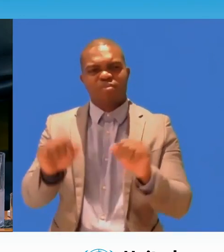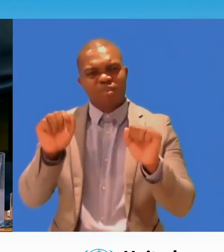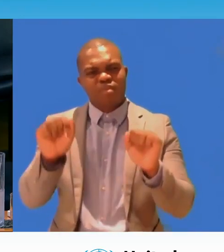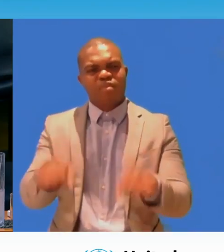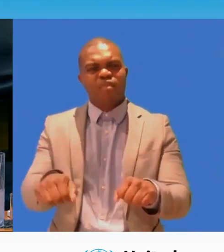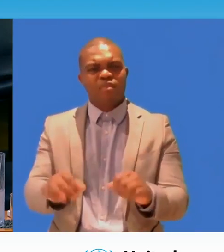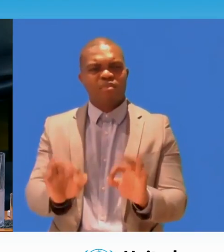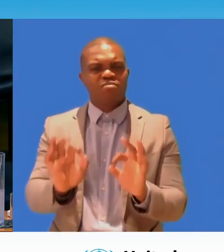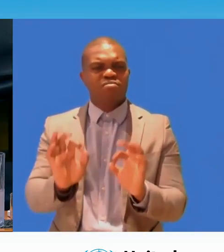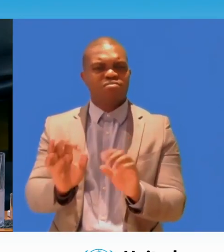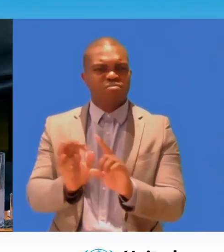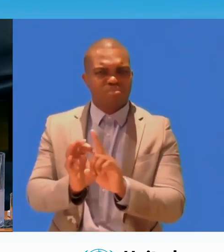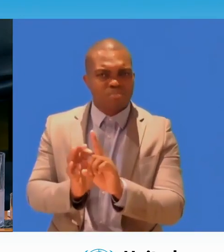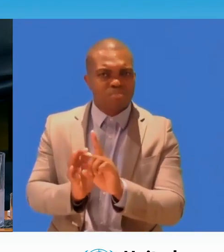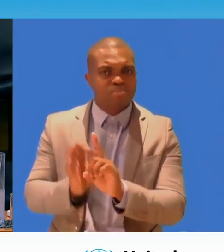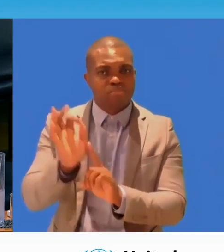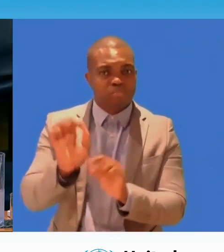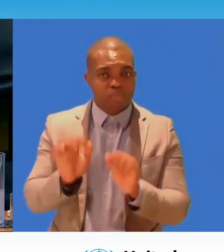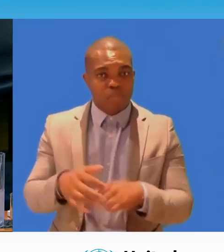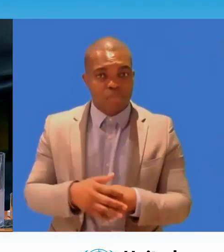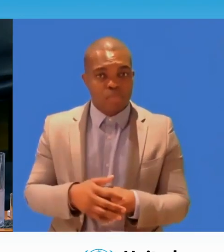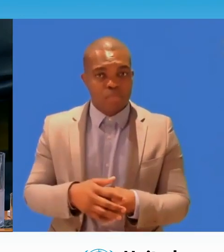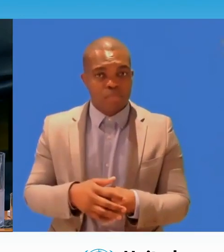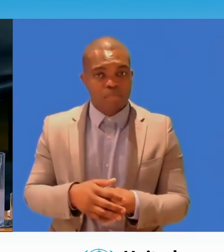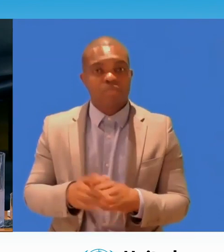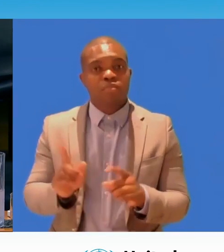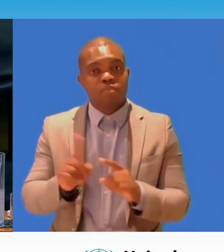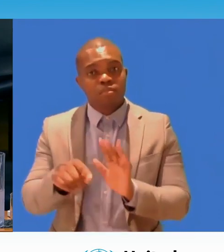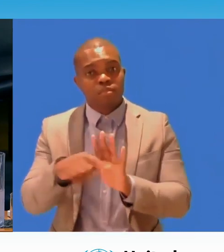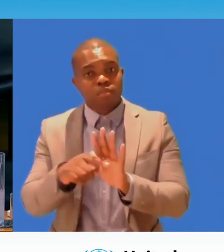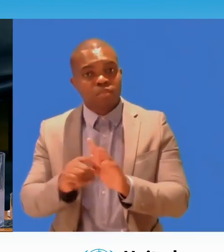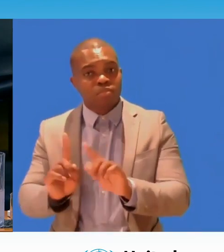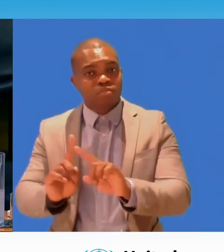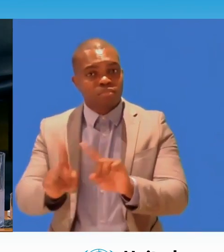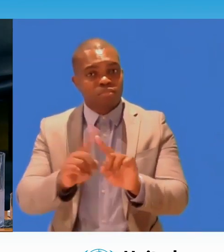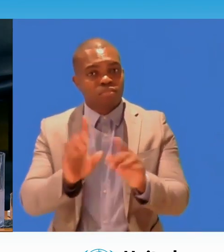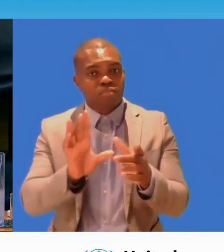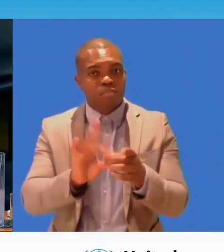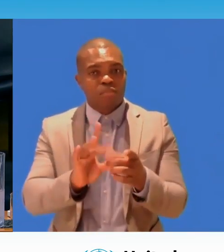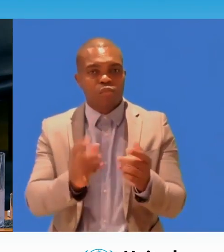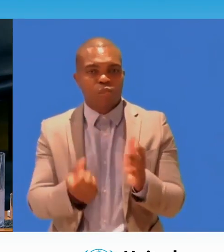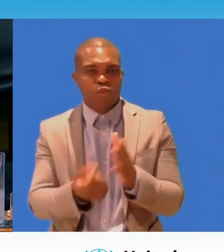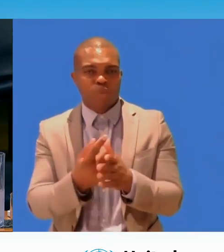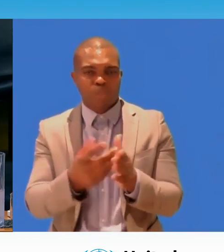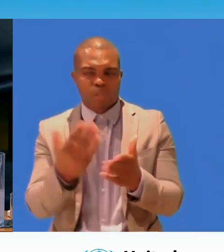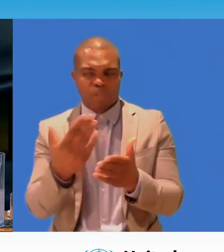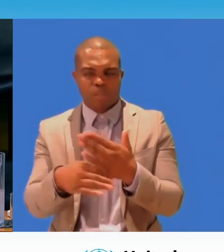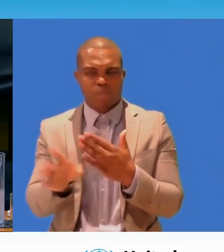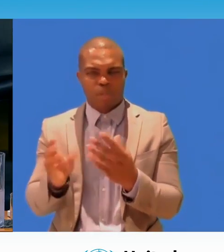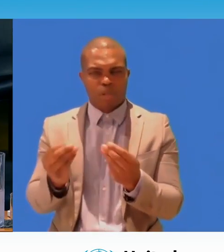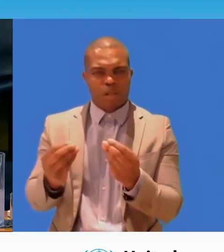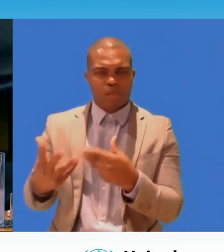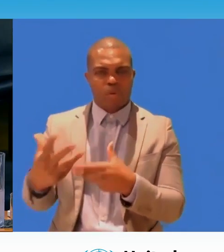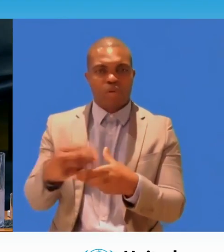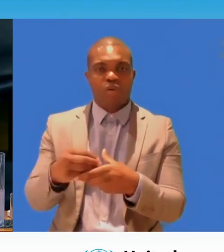have mentioned discussions at National and Global level around the care and support systems we also